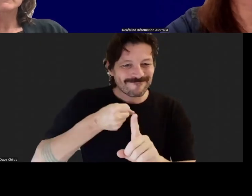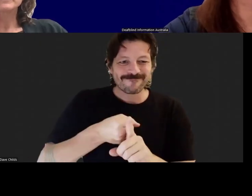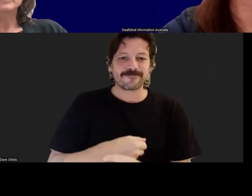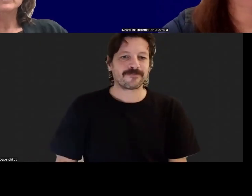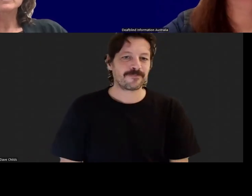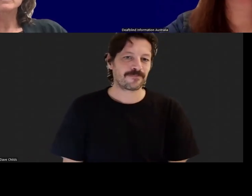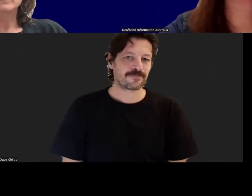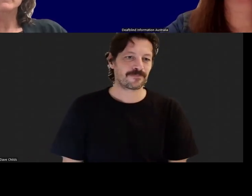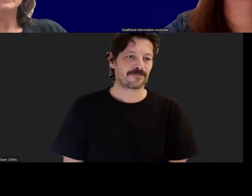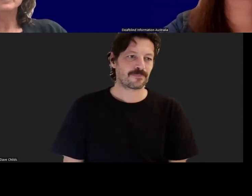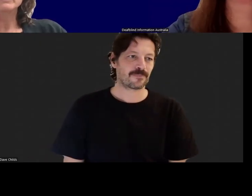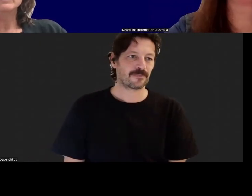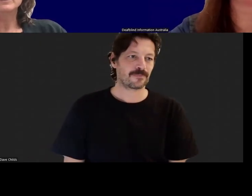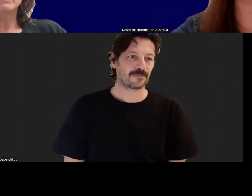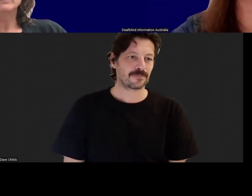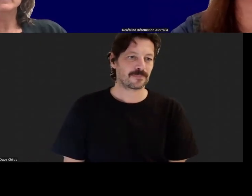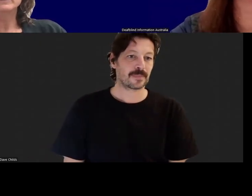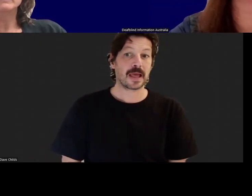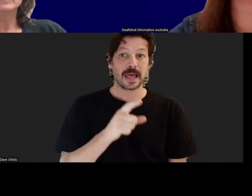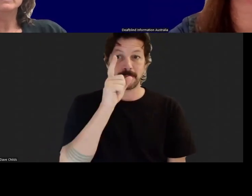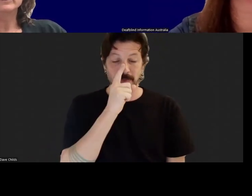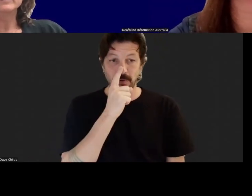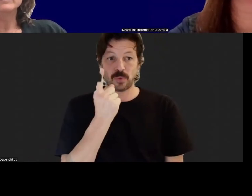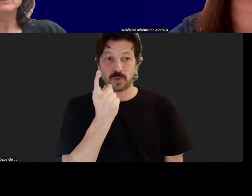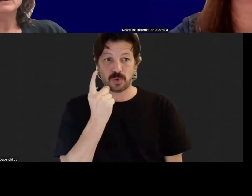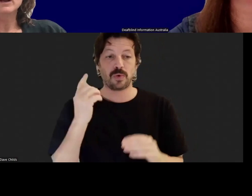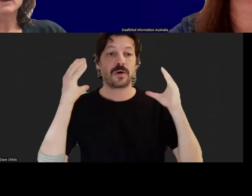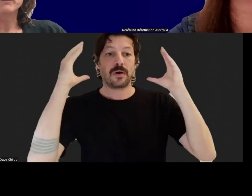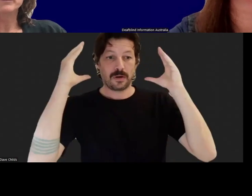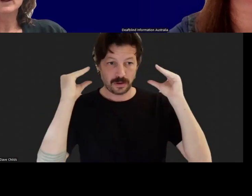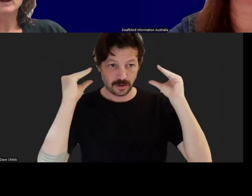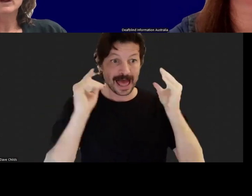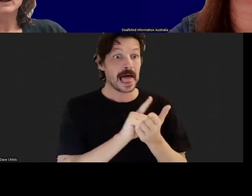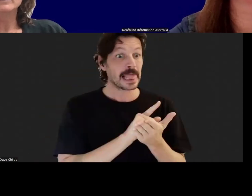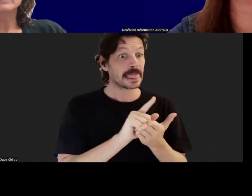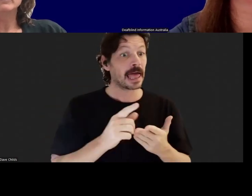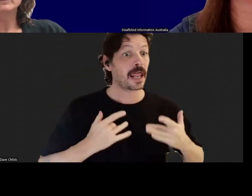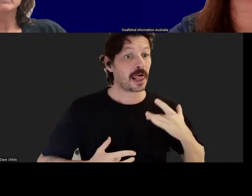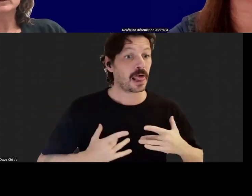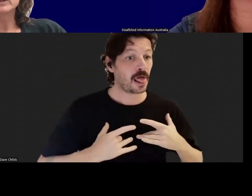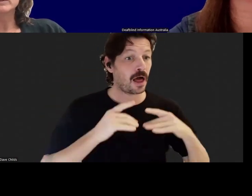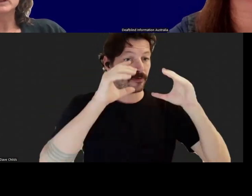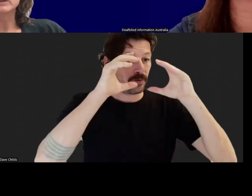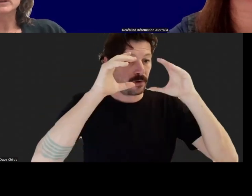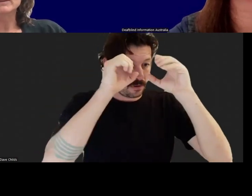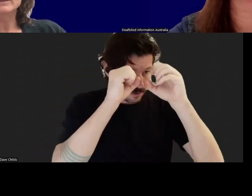For those that have hearing loss and later develop vision loss, it is really important to meet the